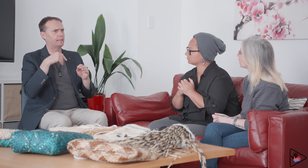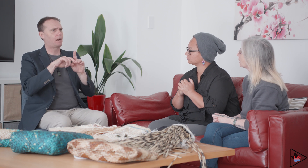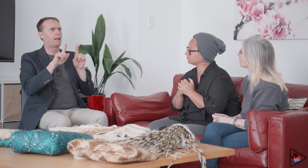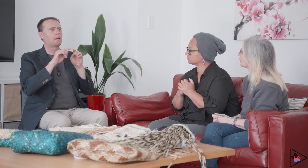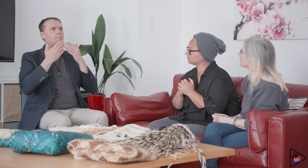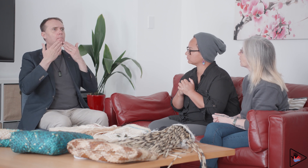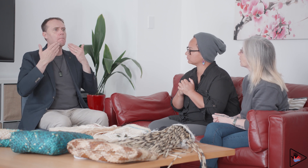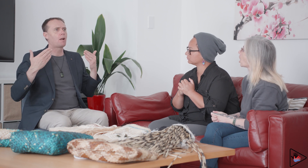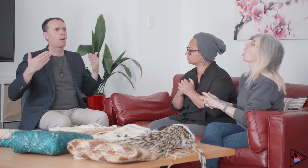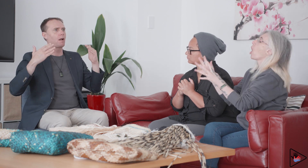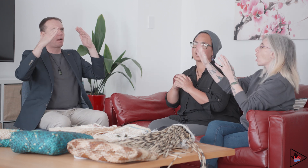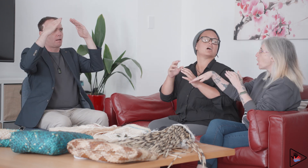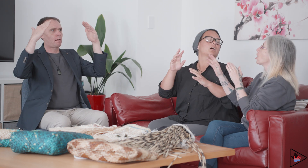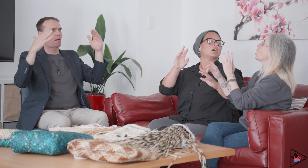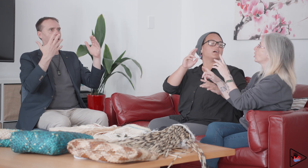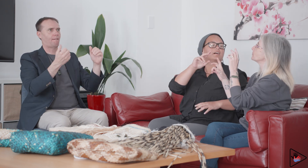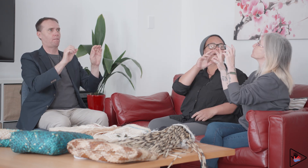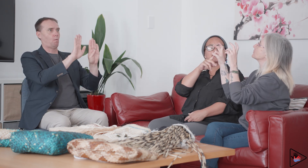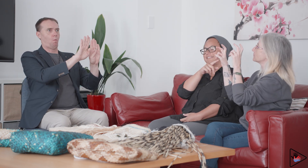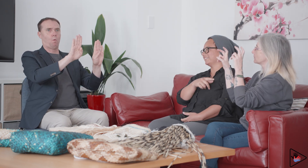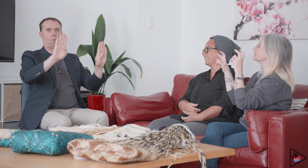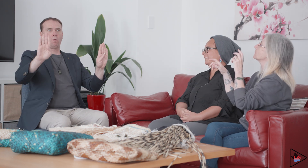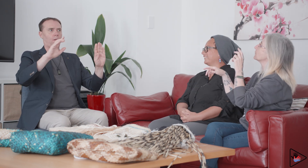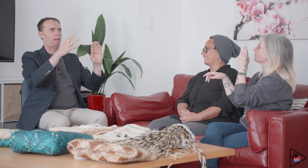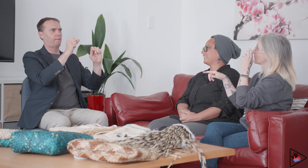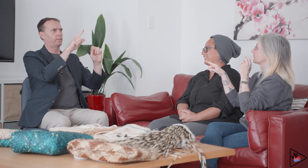have a number of things on the table here but when you go into a marae for example you can see